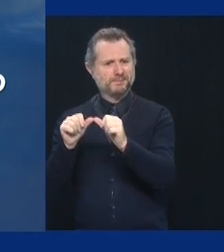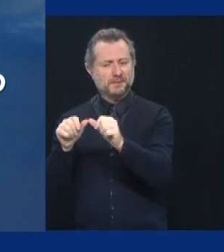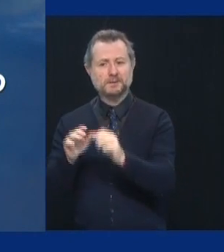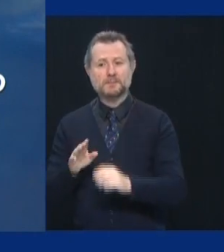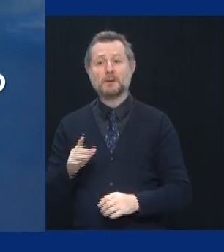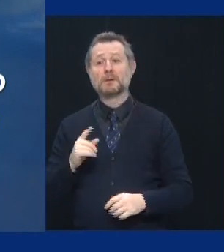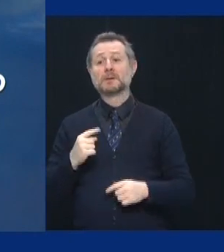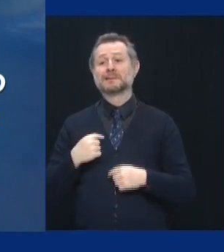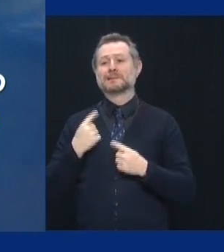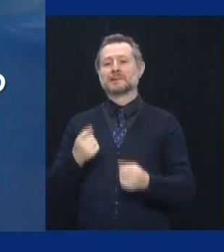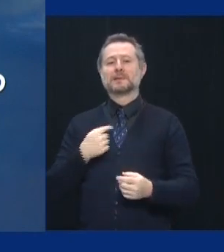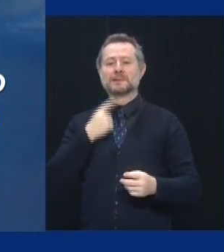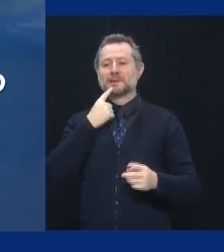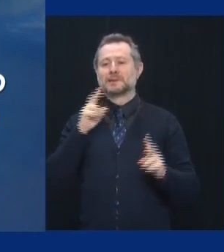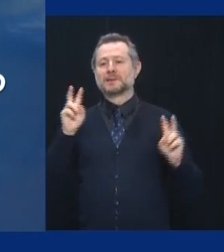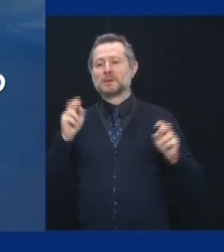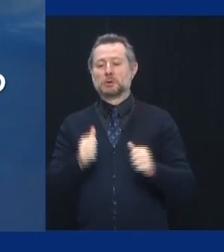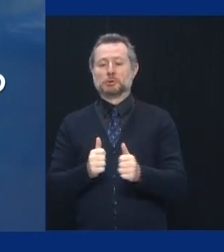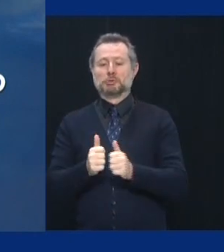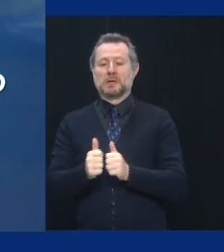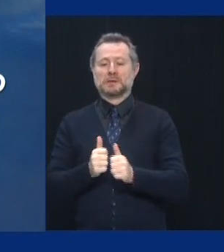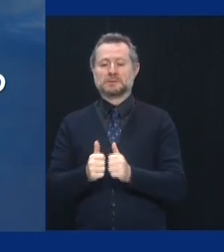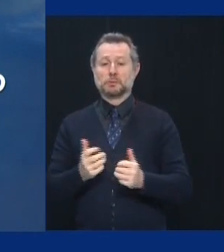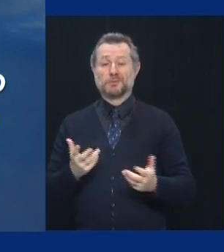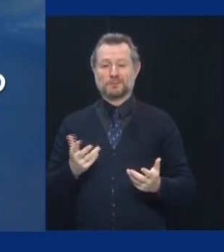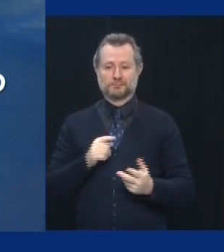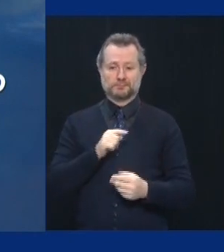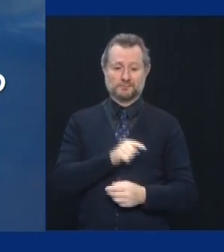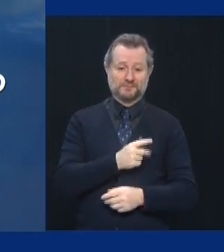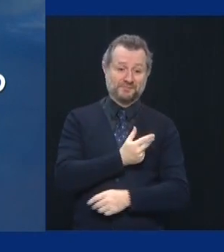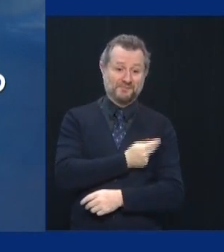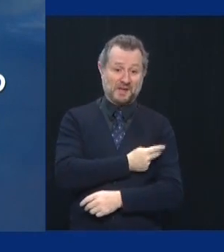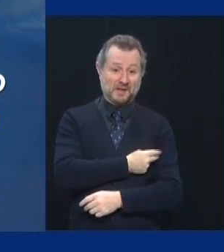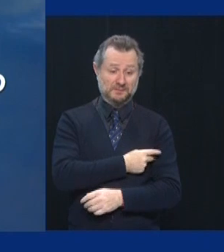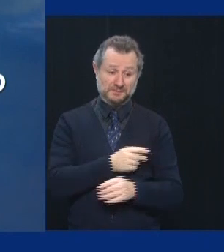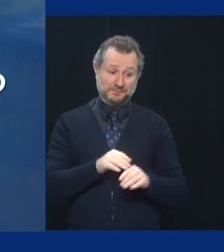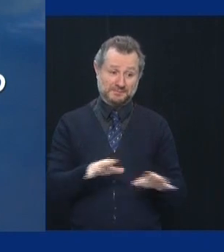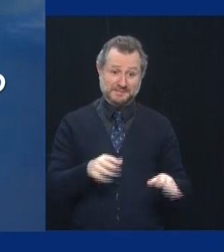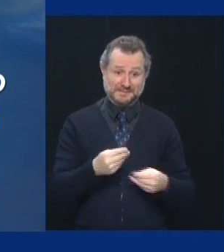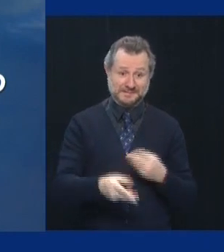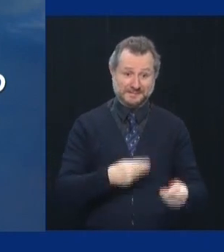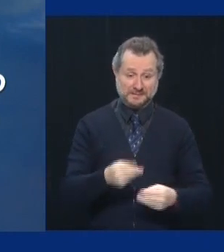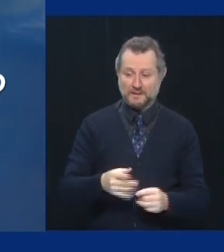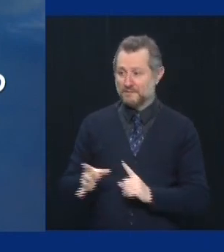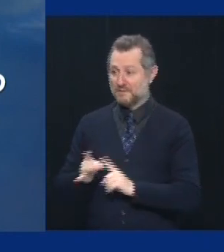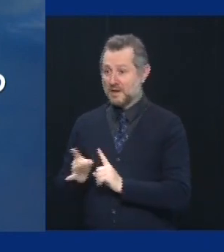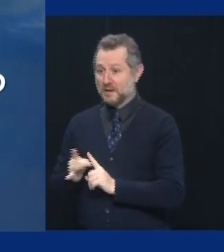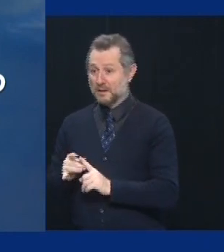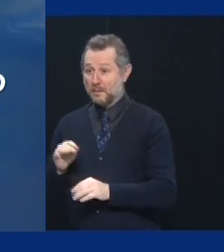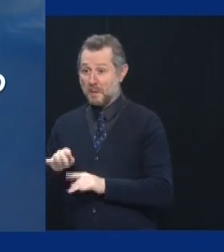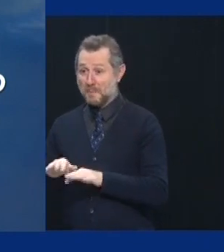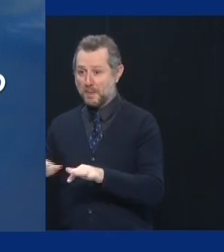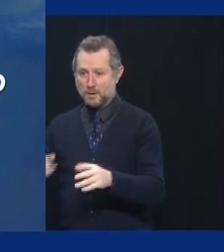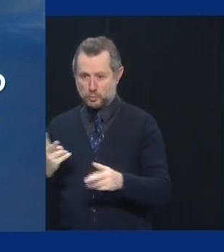BRONX HAS BEEN PICKING UP OVER CONTINUES. WE SAID THAT OVERALL IN A FOOT